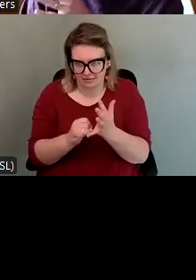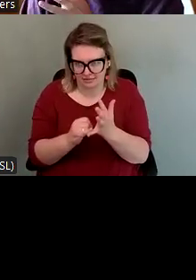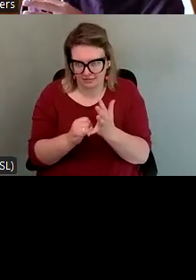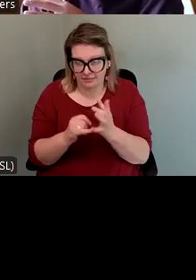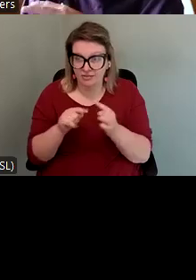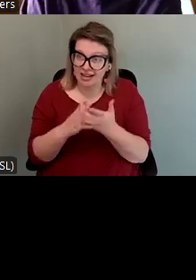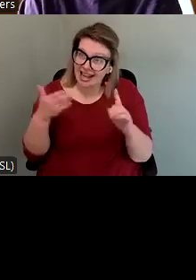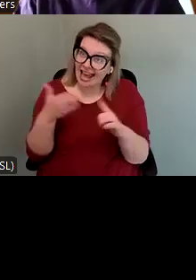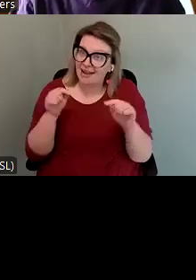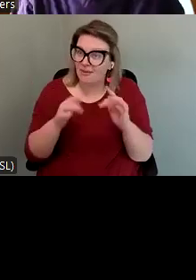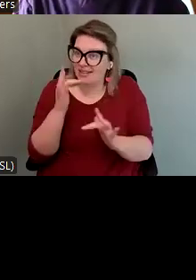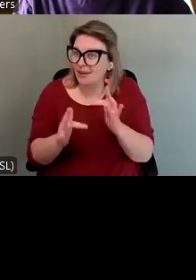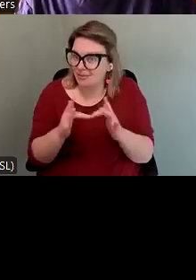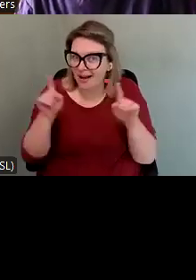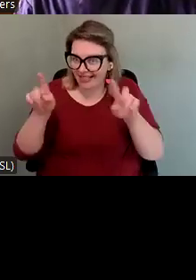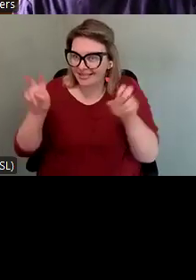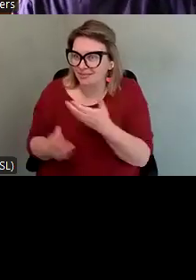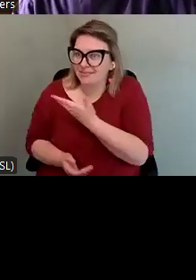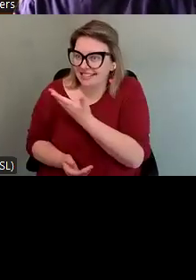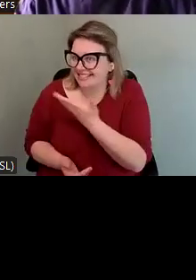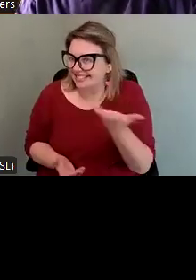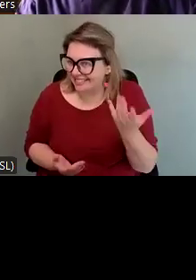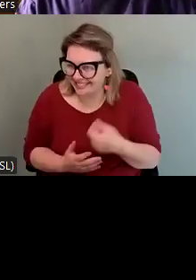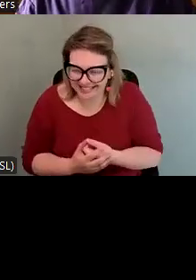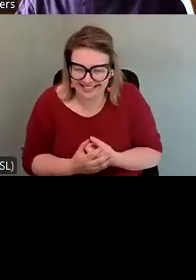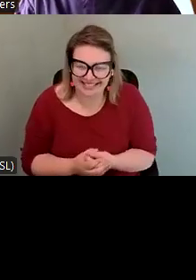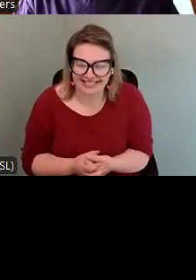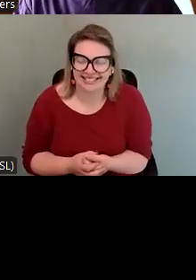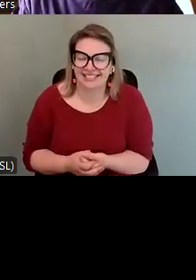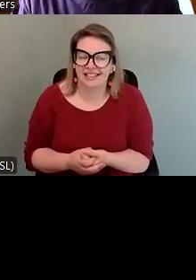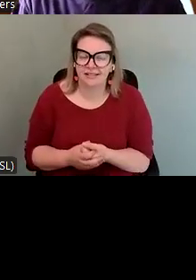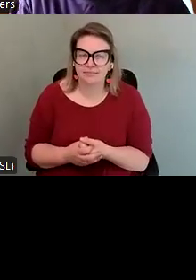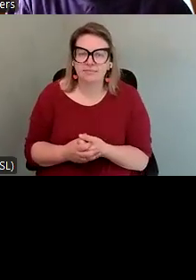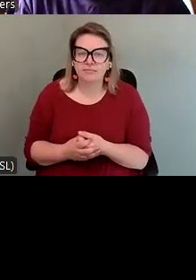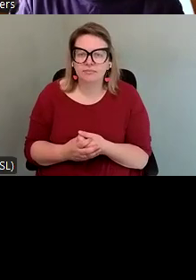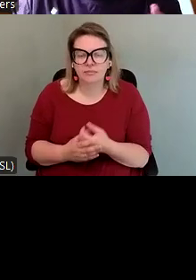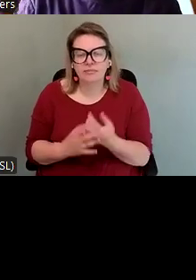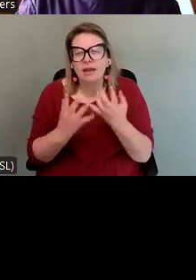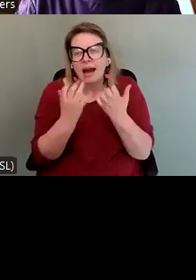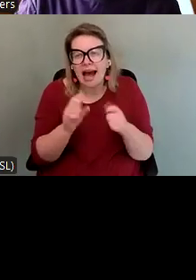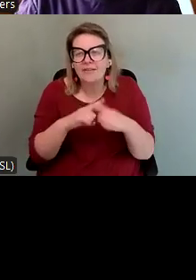Hopefully, we'll get into this in much more detail. There are quite a few different marketing pixels.